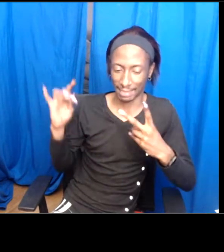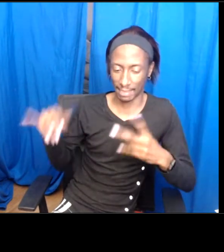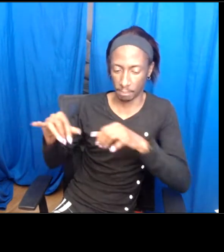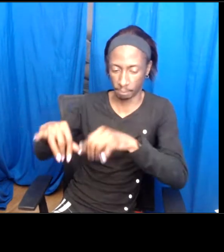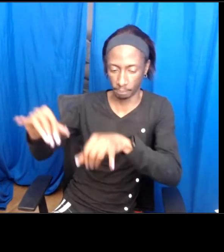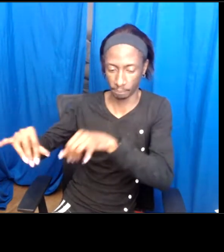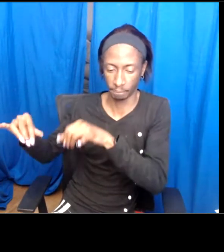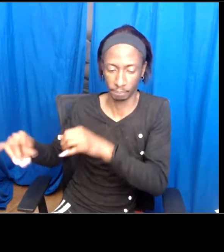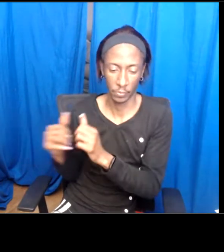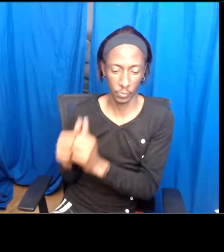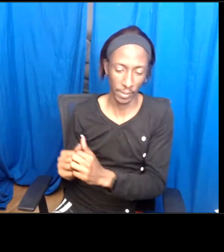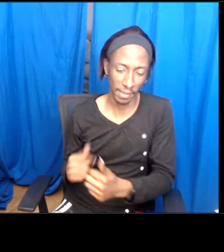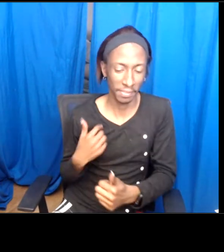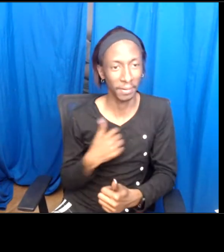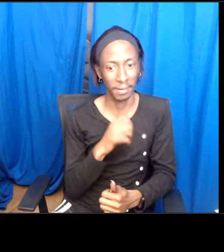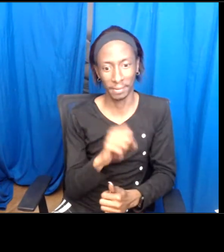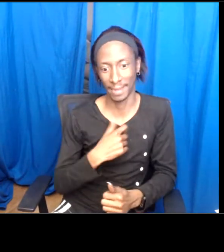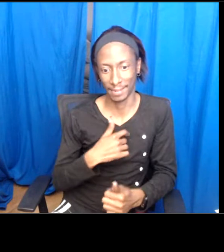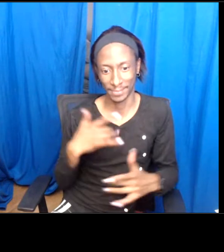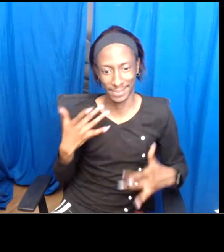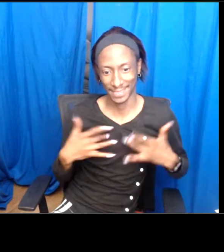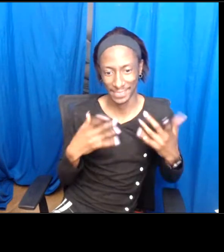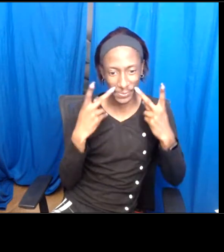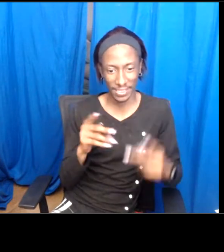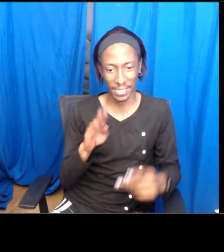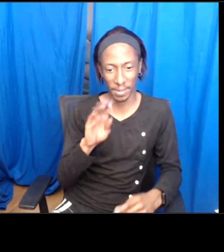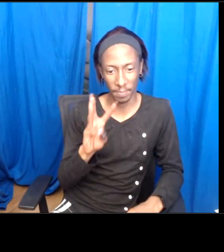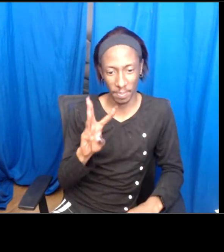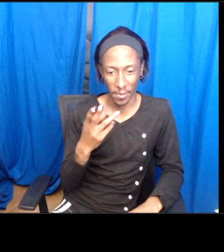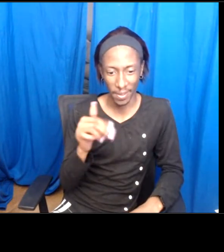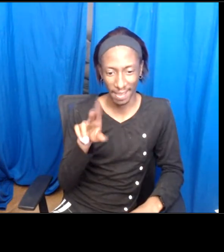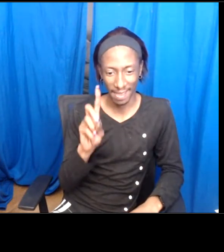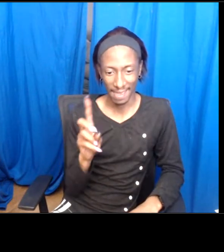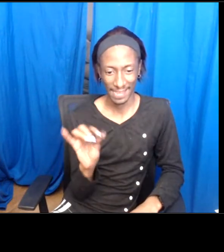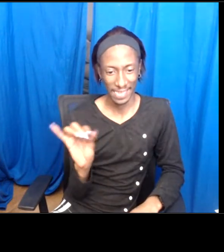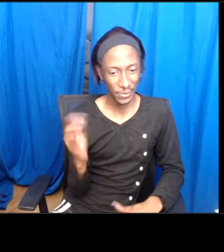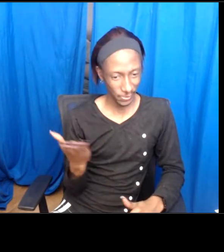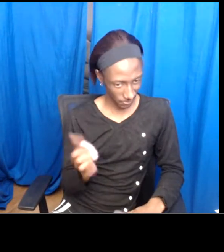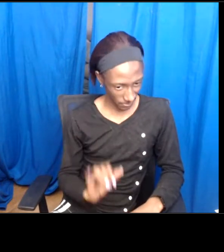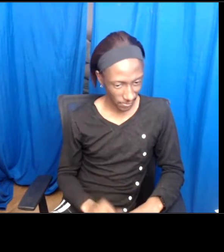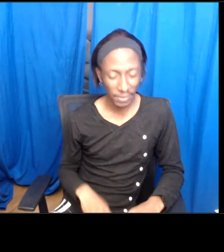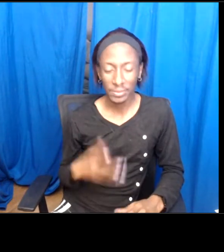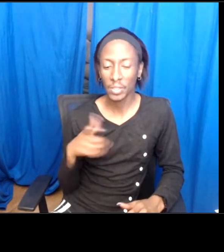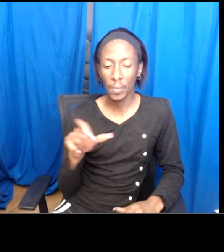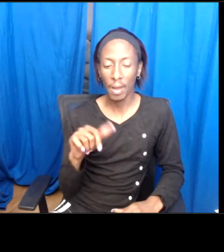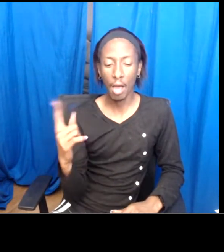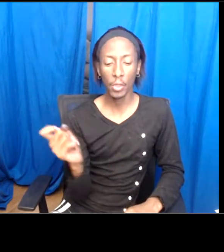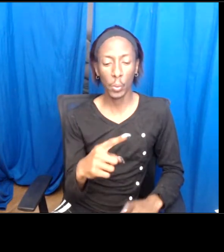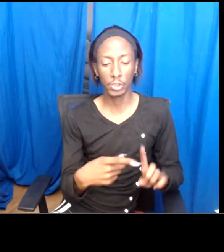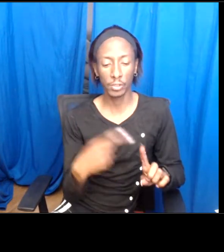I would be very excited to see a bowhead here as well. I have to say. Okay, another question comes in from Aldo.